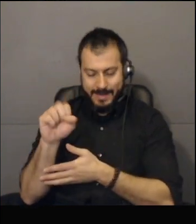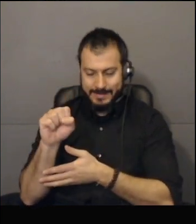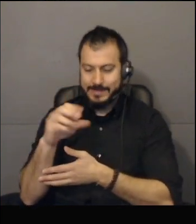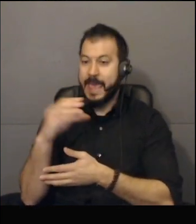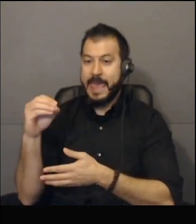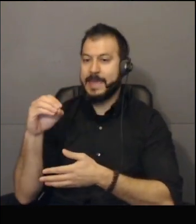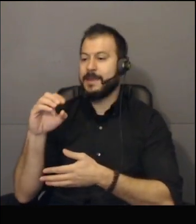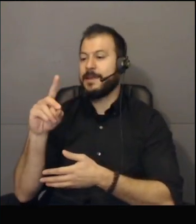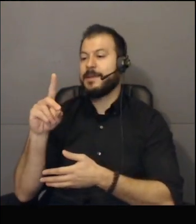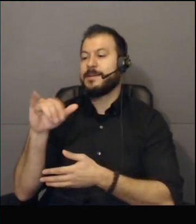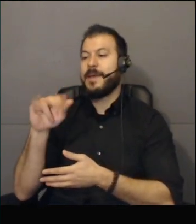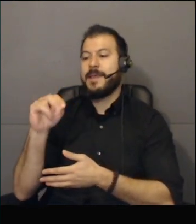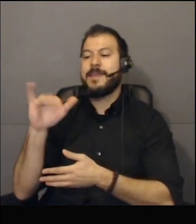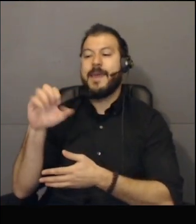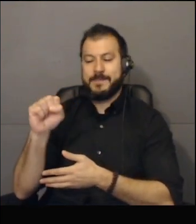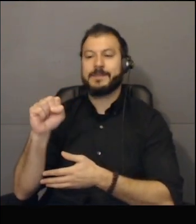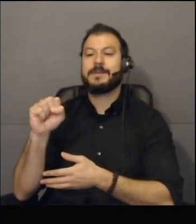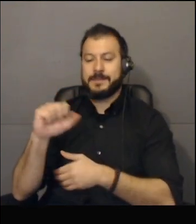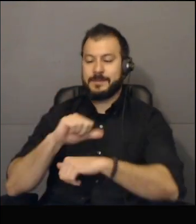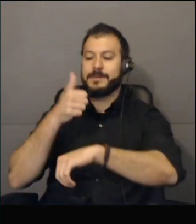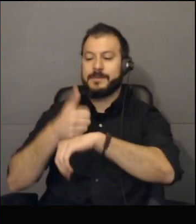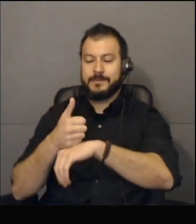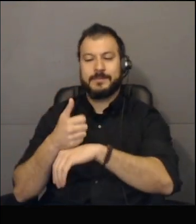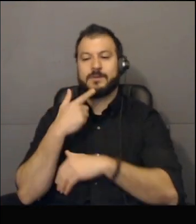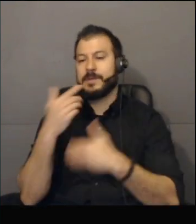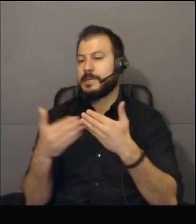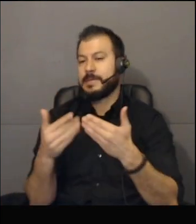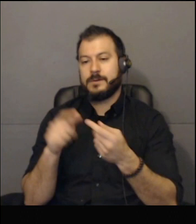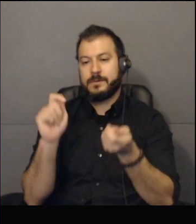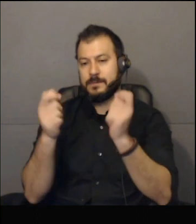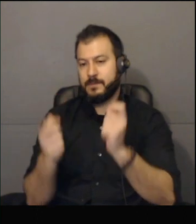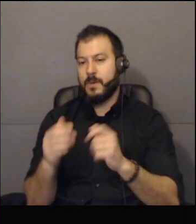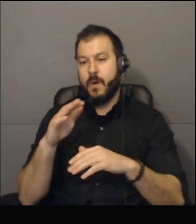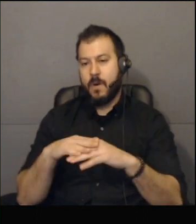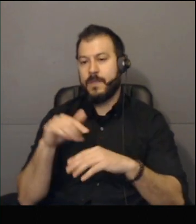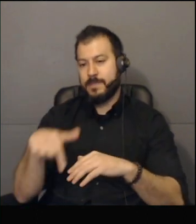It's so easy to configure dynamic standby on the platform.